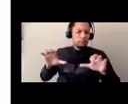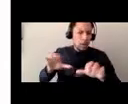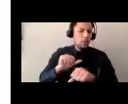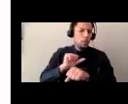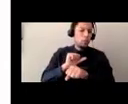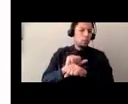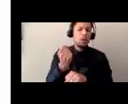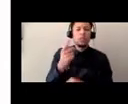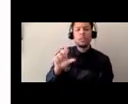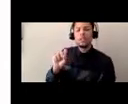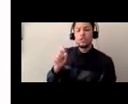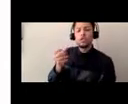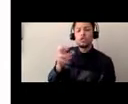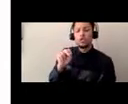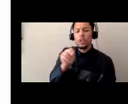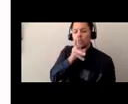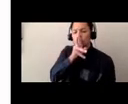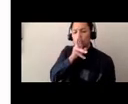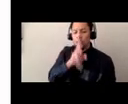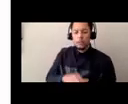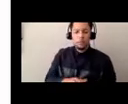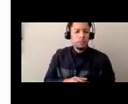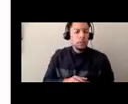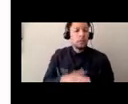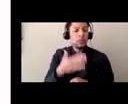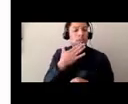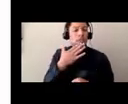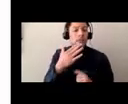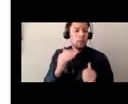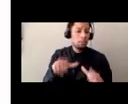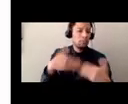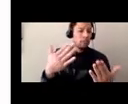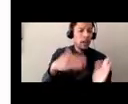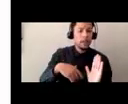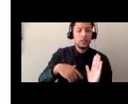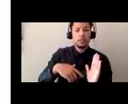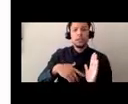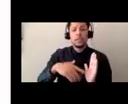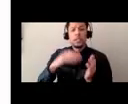of who you are and what you do into this work.